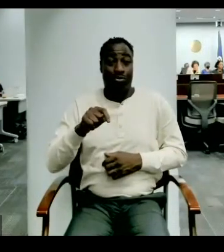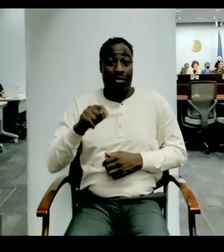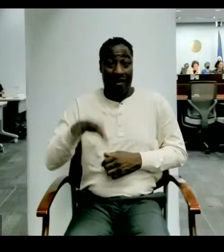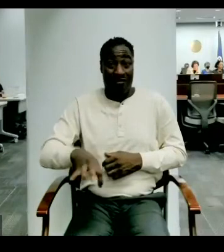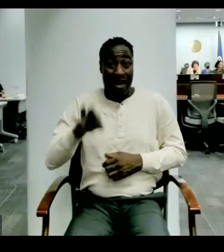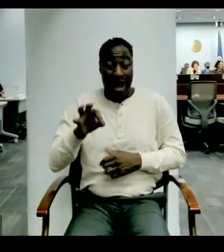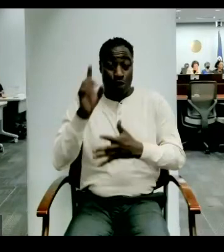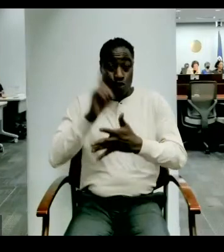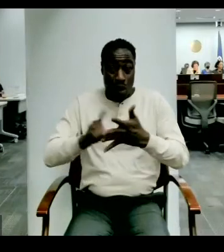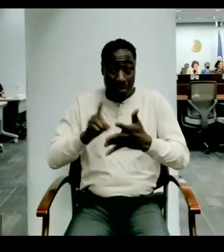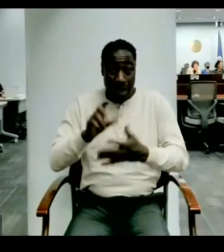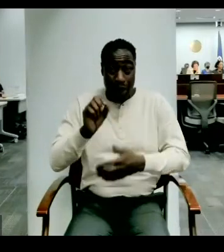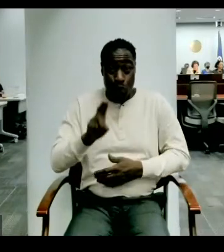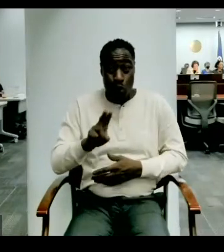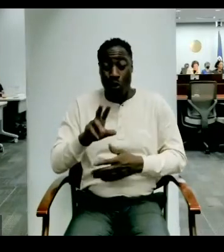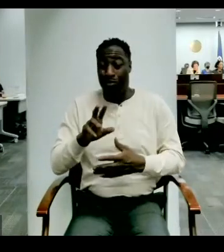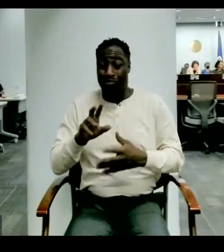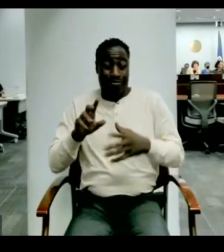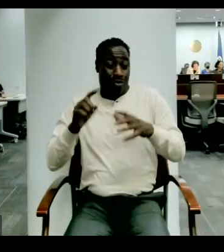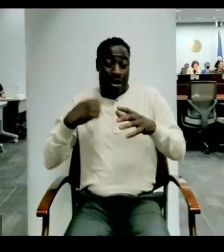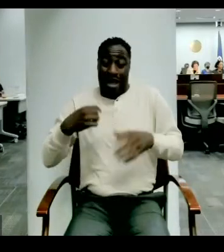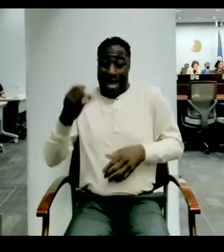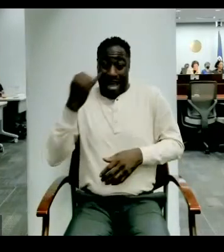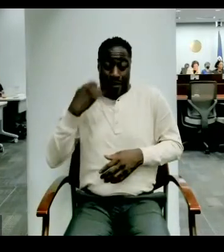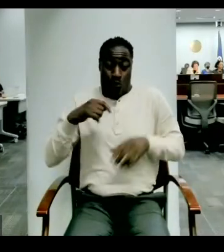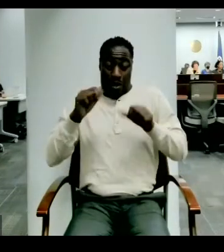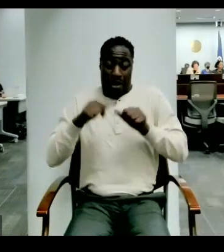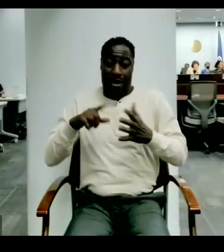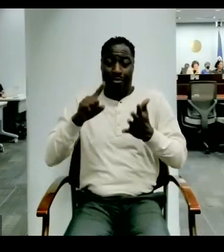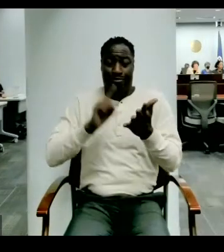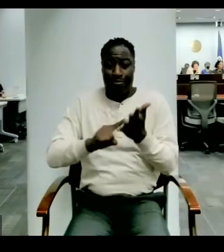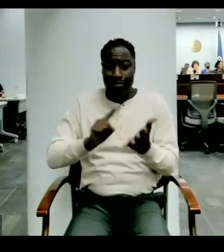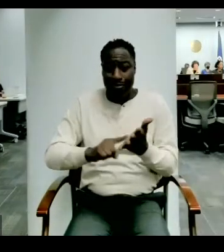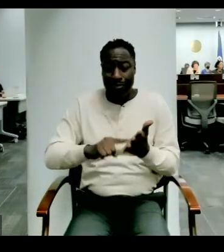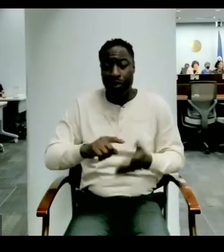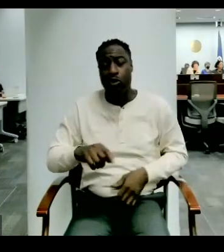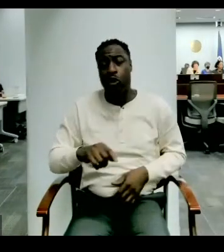So NDAs create a systemic barrier for workers who want to pursue their